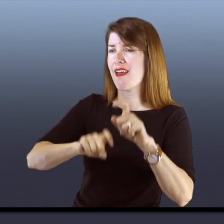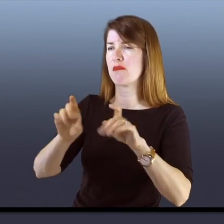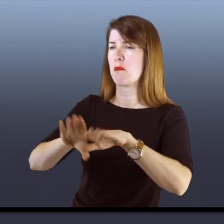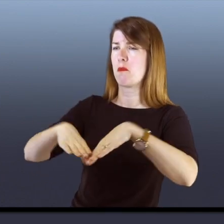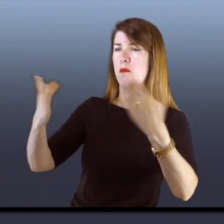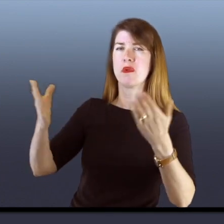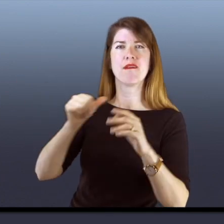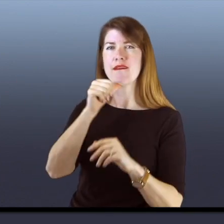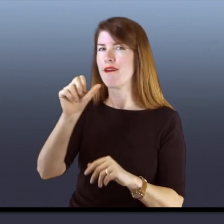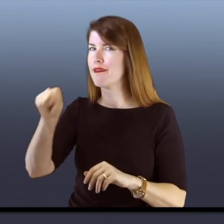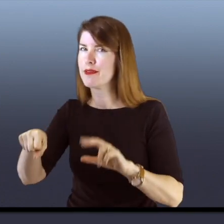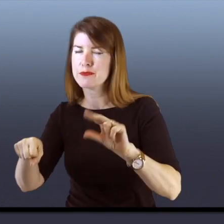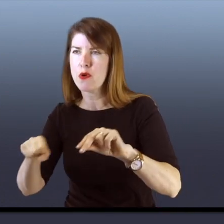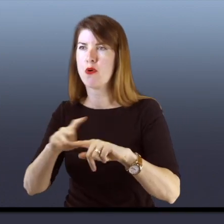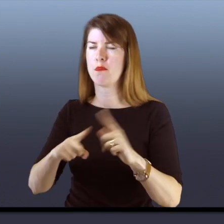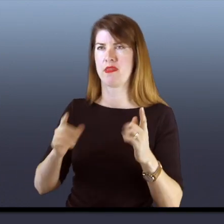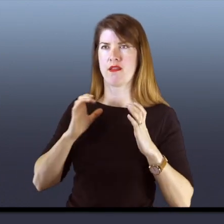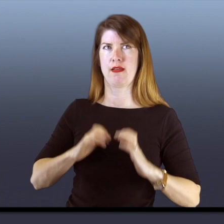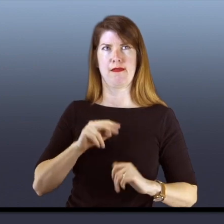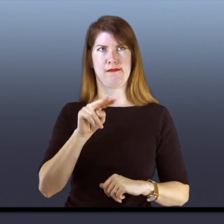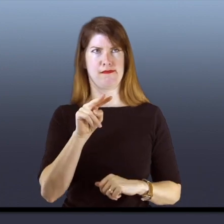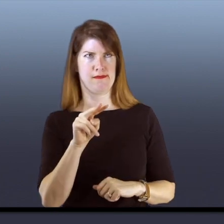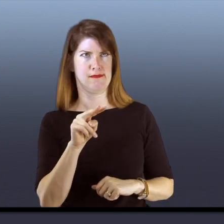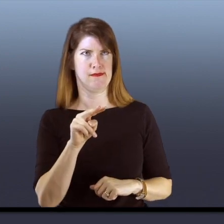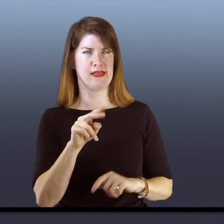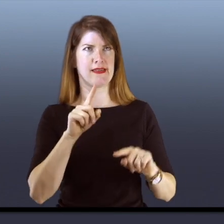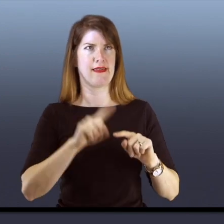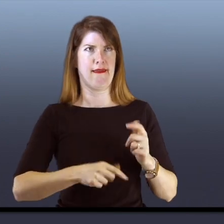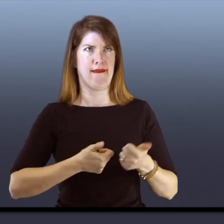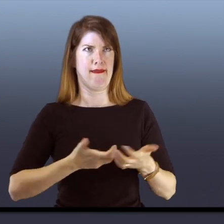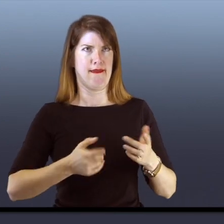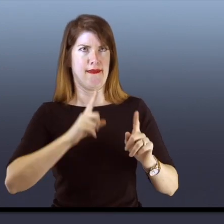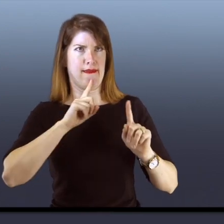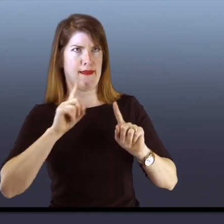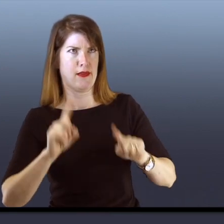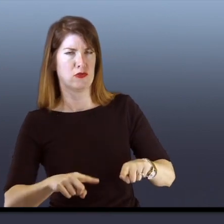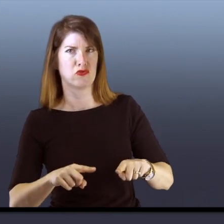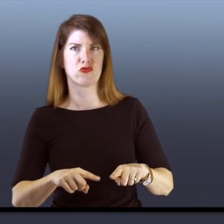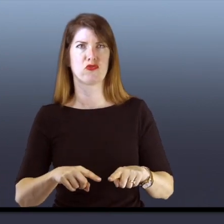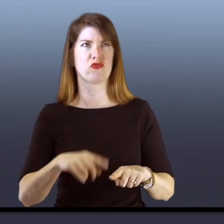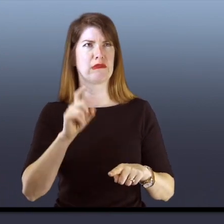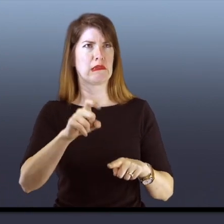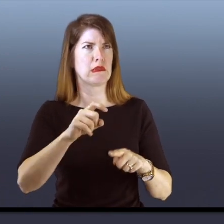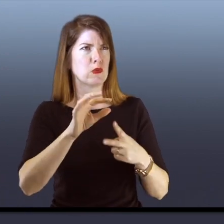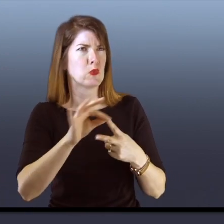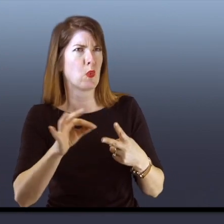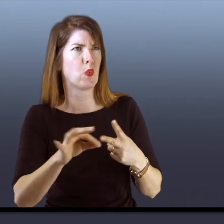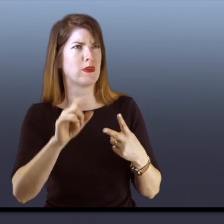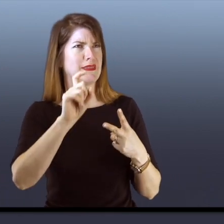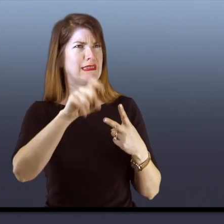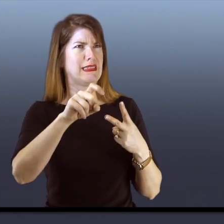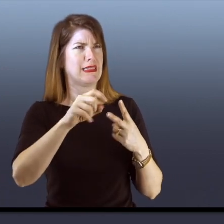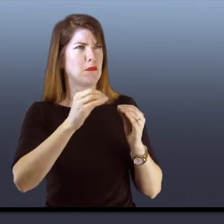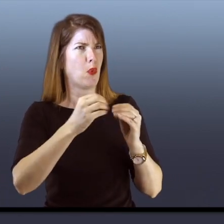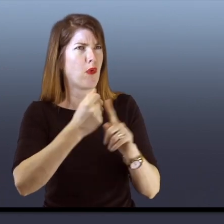without that clinician giving them choices or giving them a life experience that they can relate to, the clinician may assume